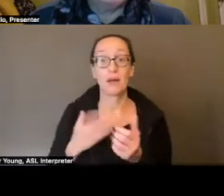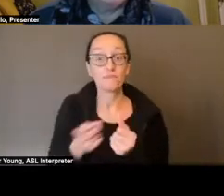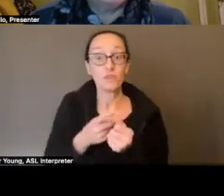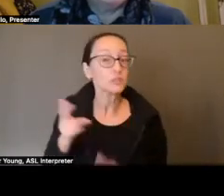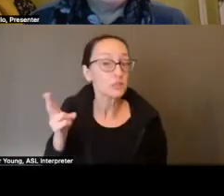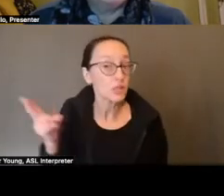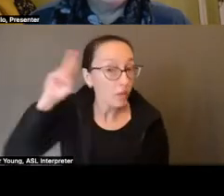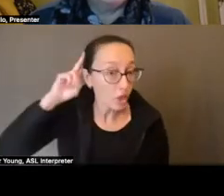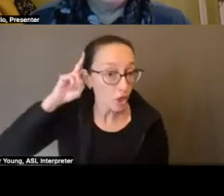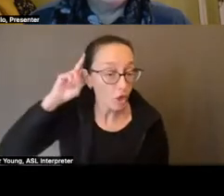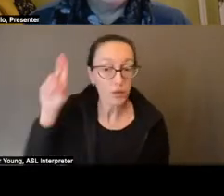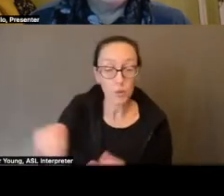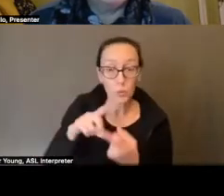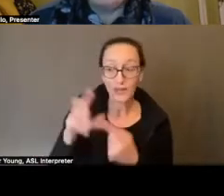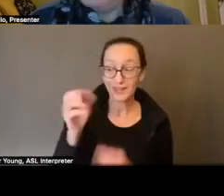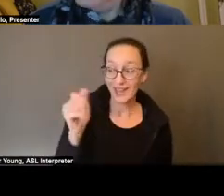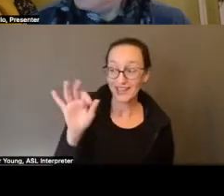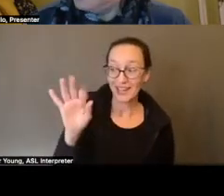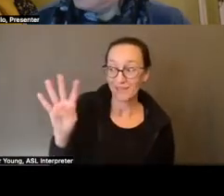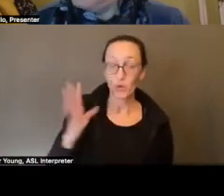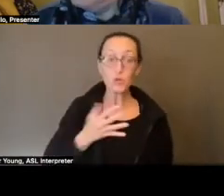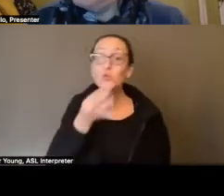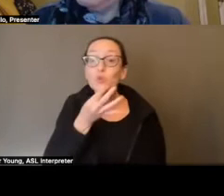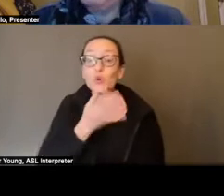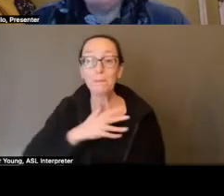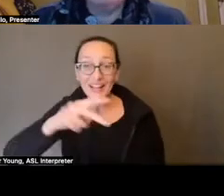And I'm about to get my second one in a couple weeks.